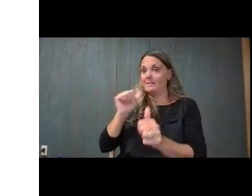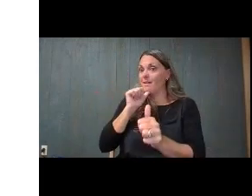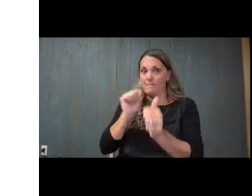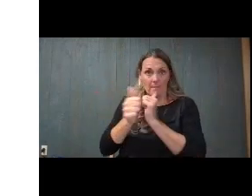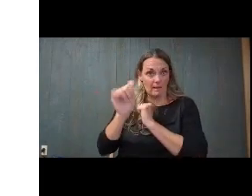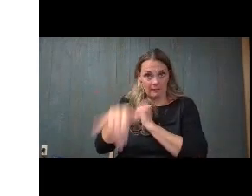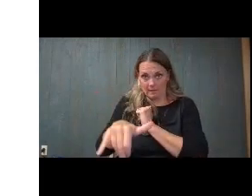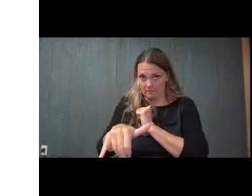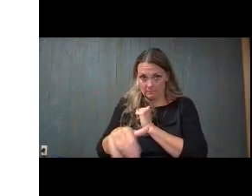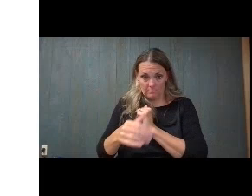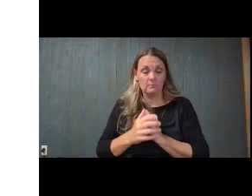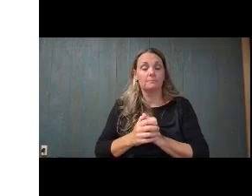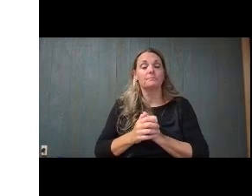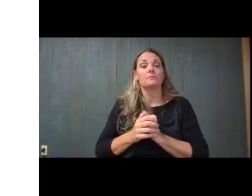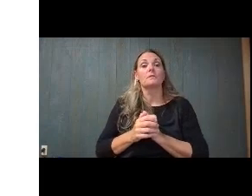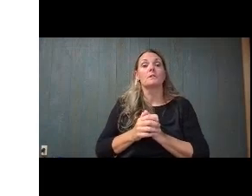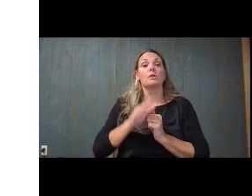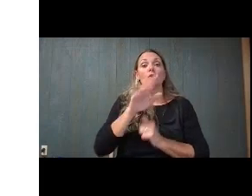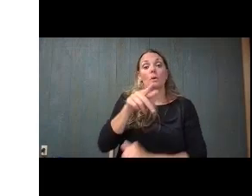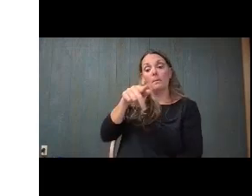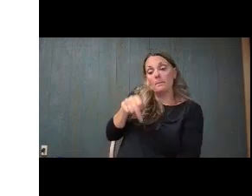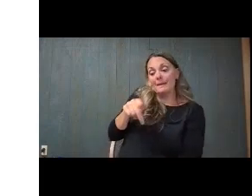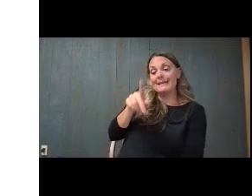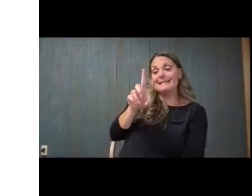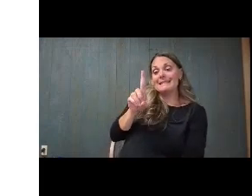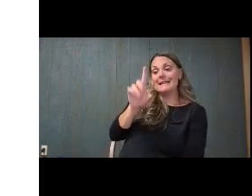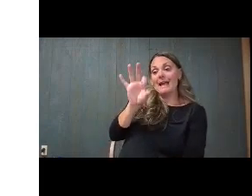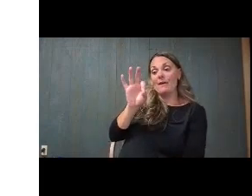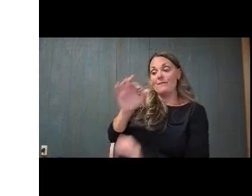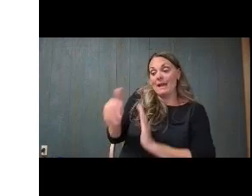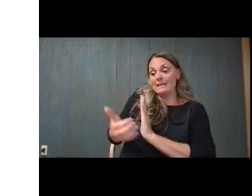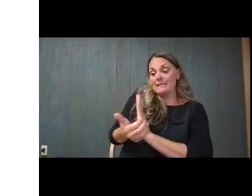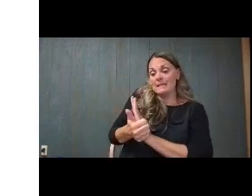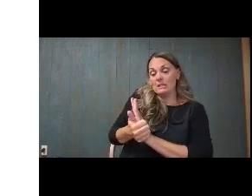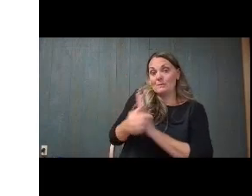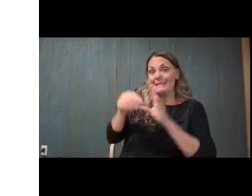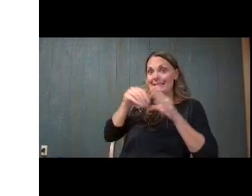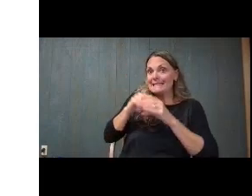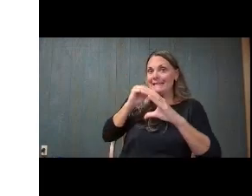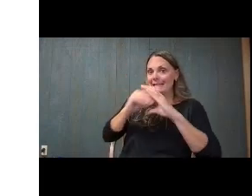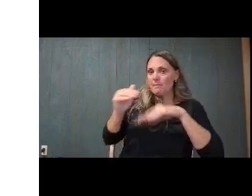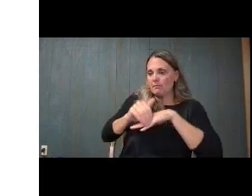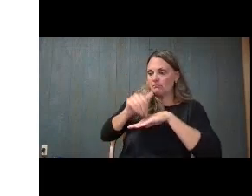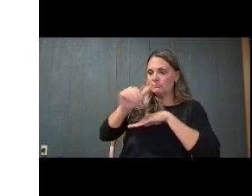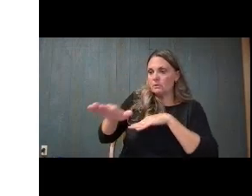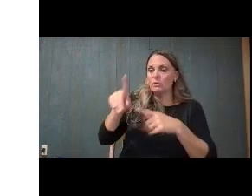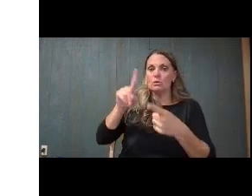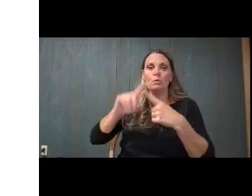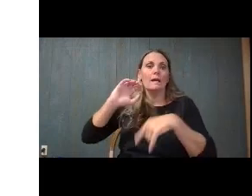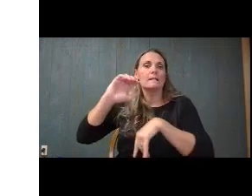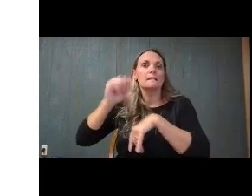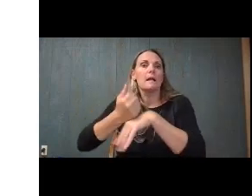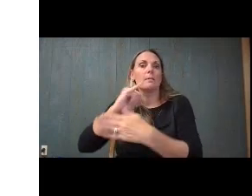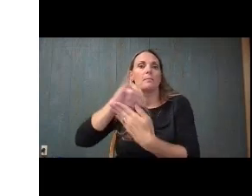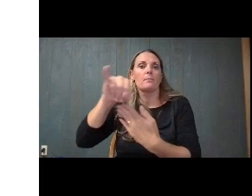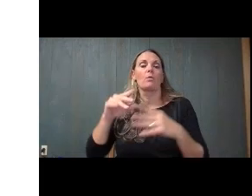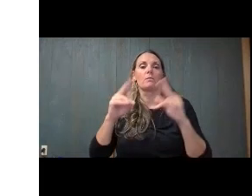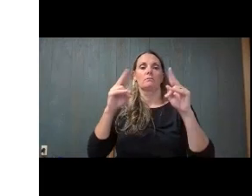You're going to send in your PDF attachments and an email to Establishment project